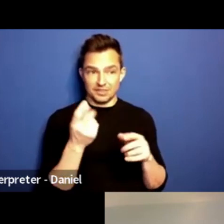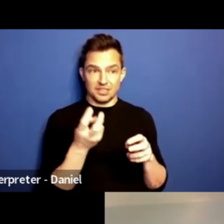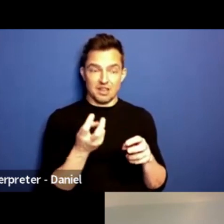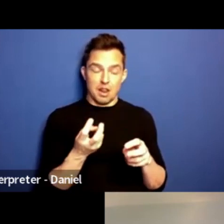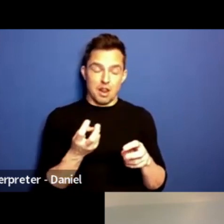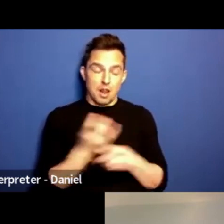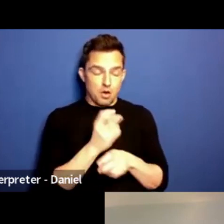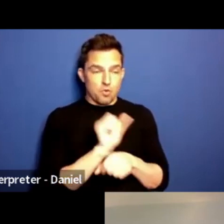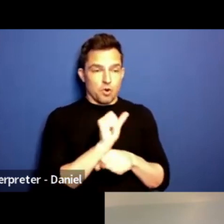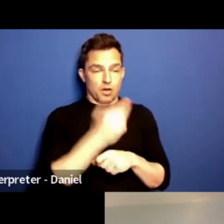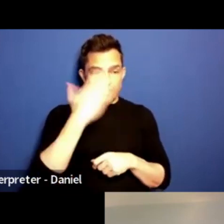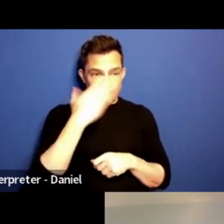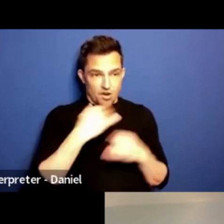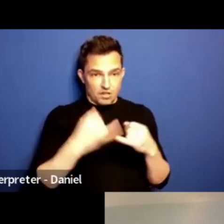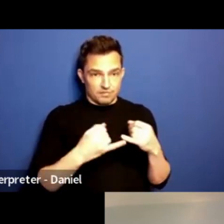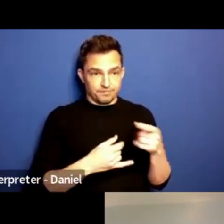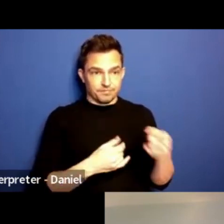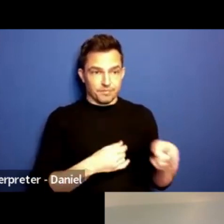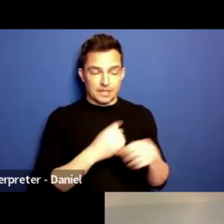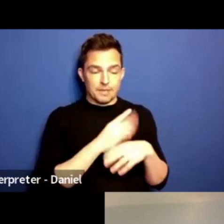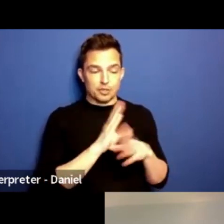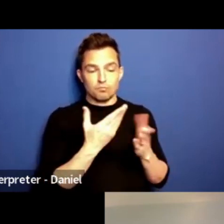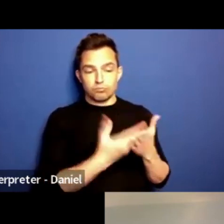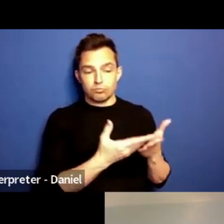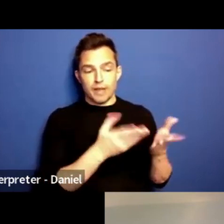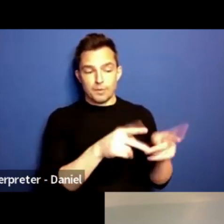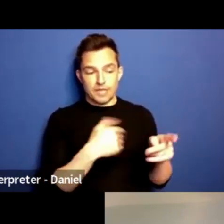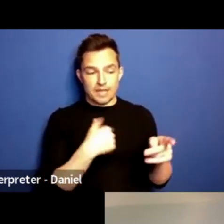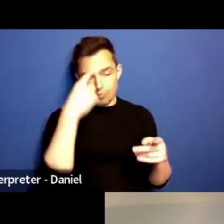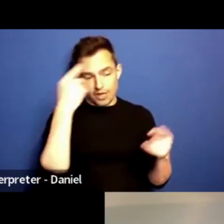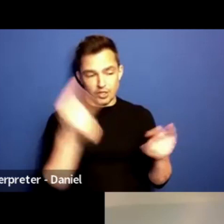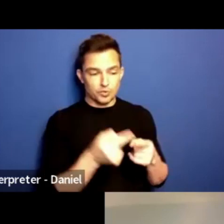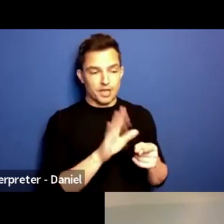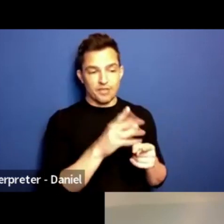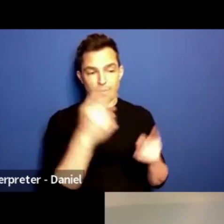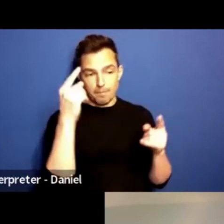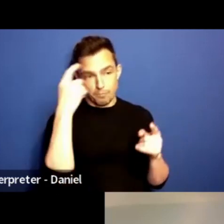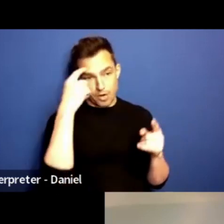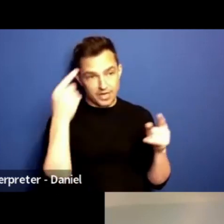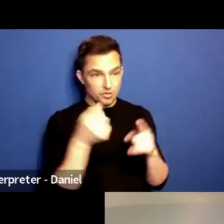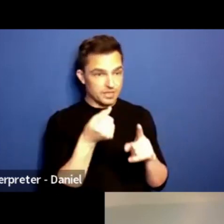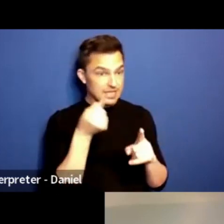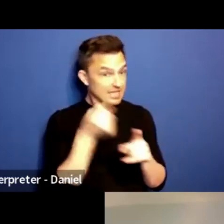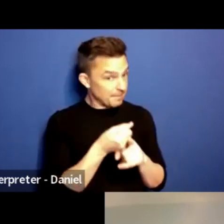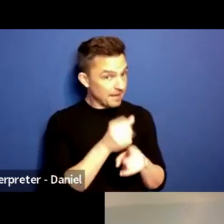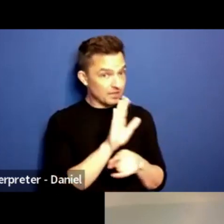end to prove that seems we all have a brain injury, their brain injury is impacting their well being their behavior and